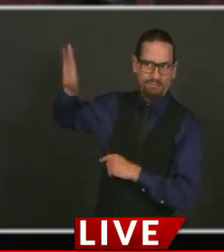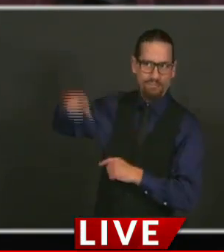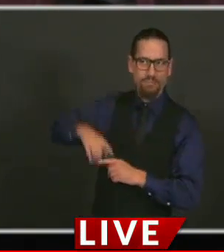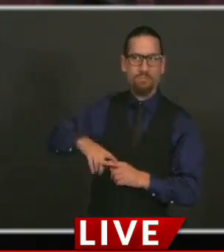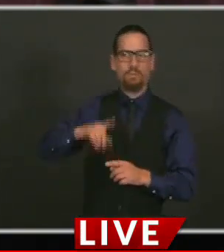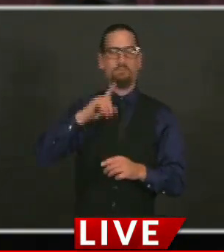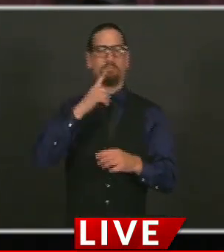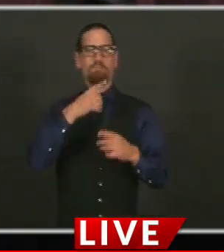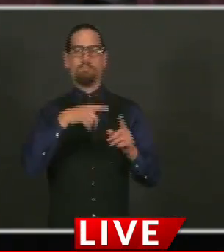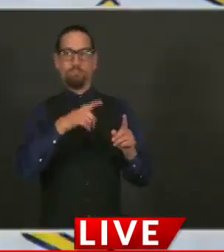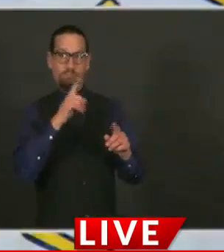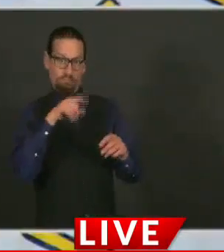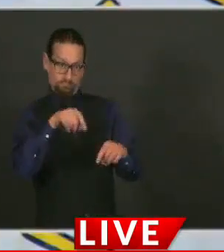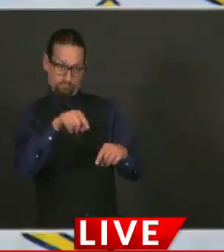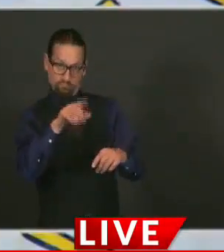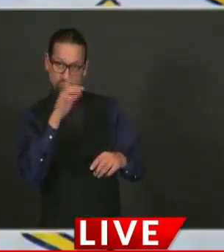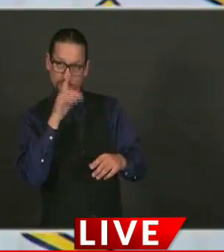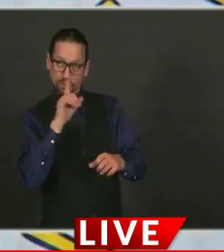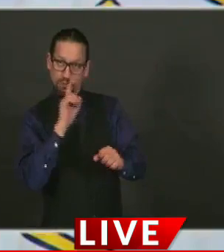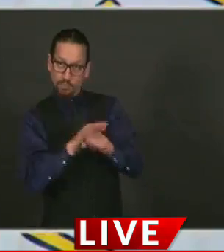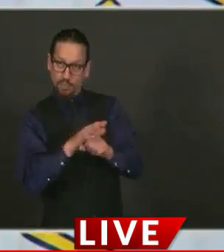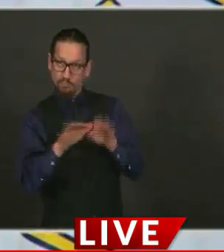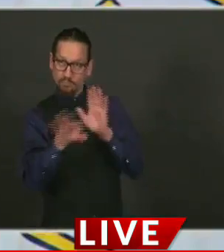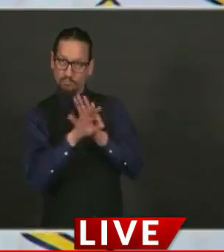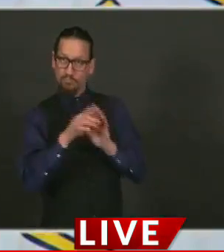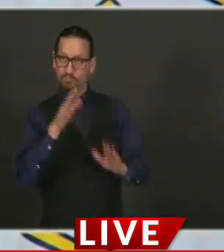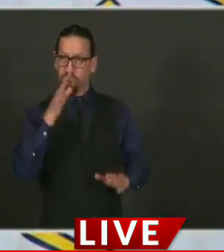CHOOSE? WOULD YOU COMMIT TO CHOOSING A